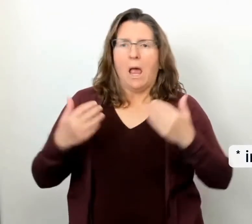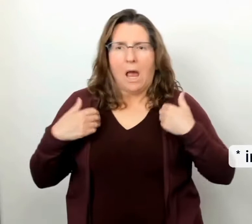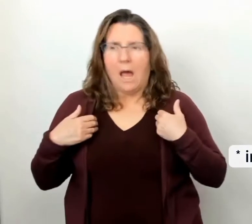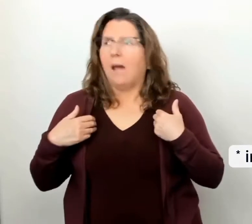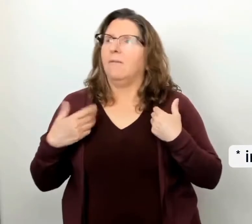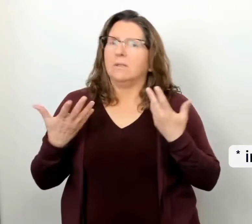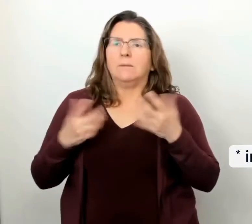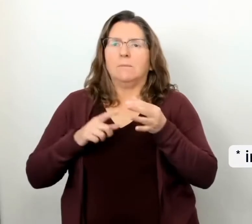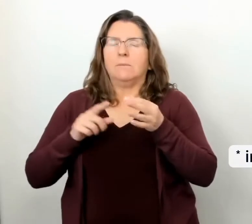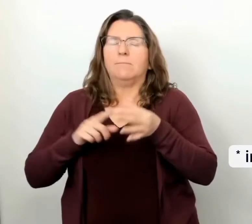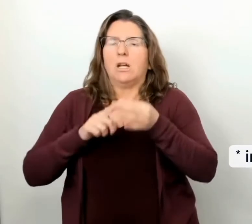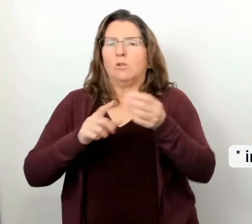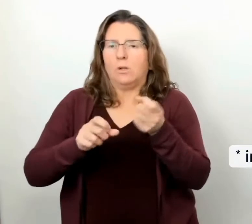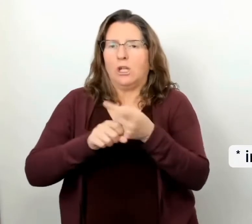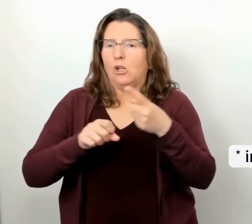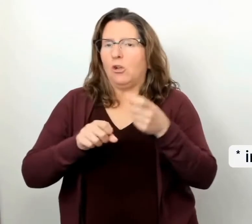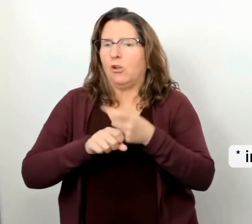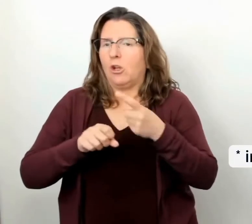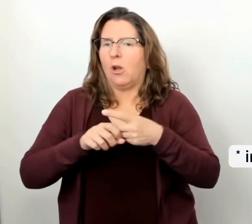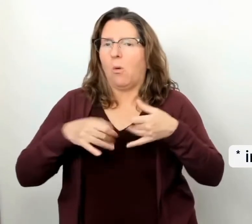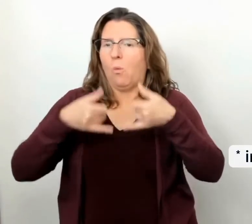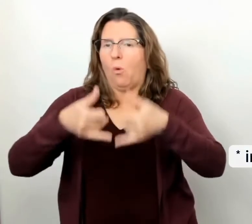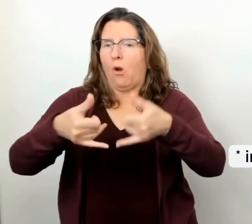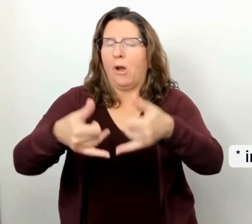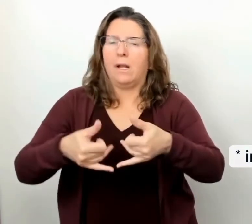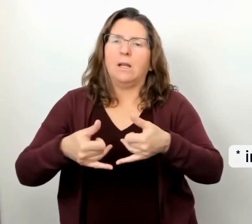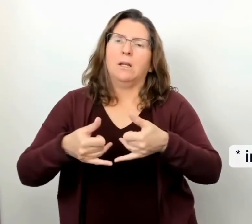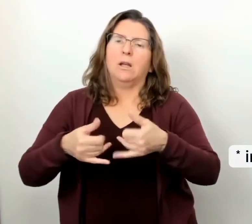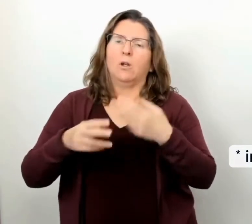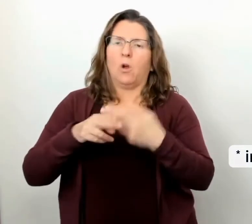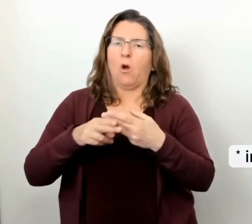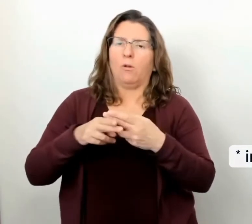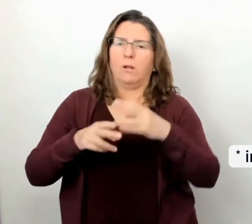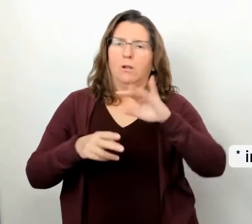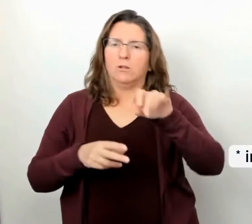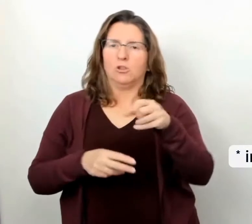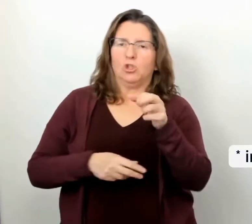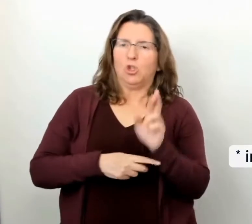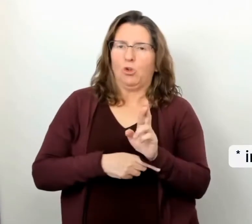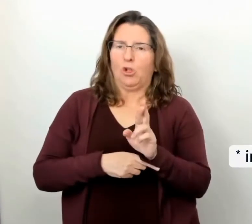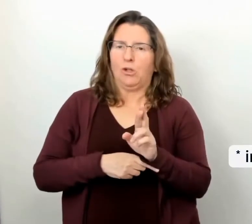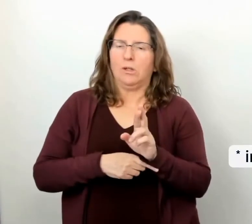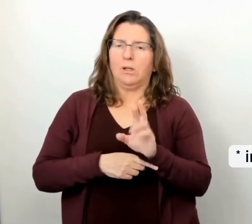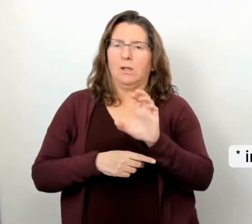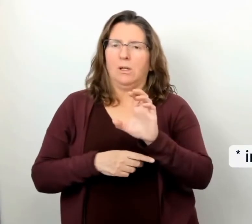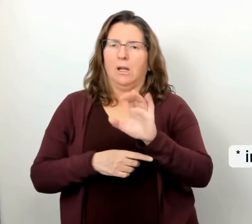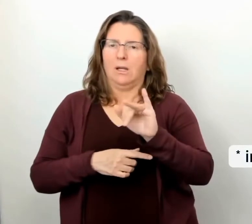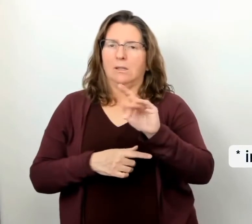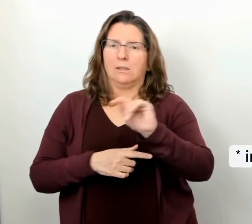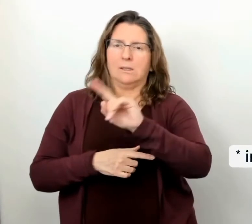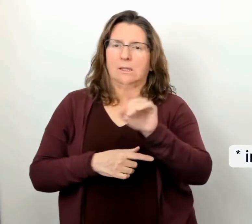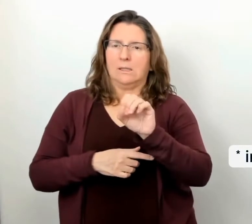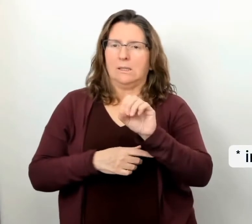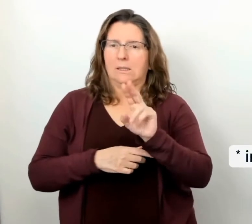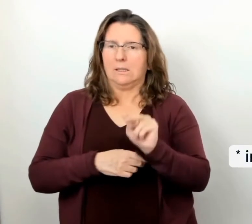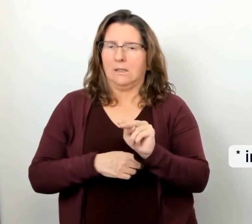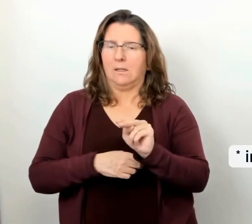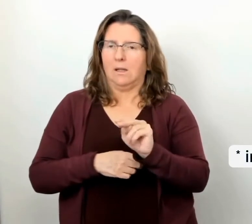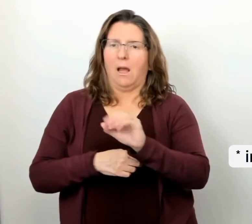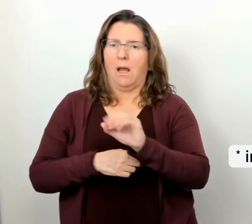bestowed by the National Newspaper Association.